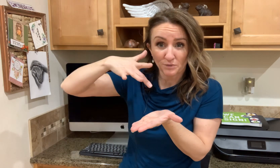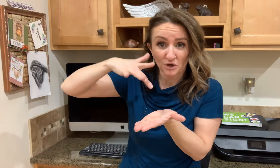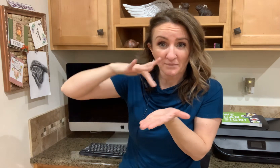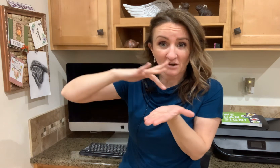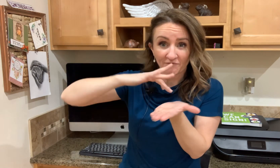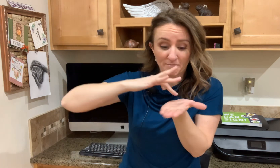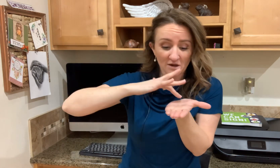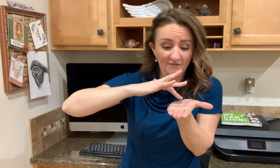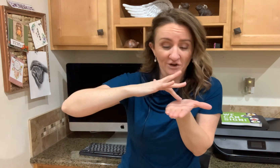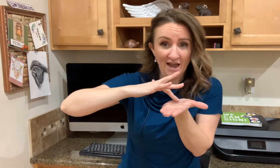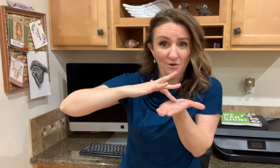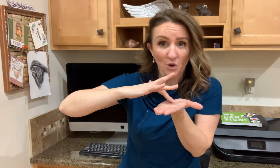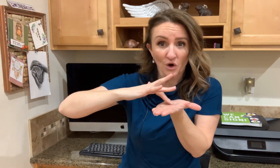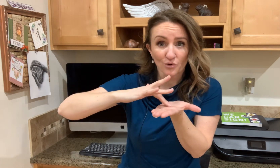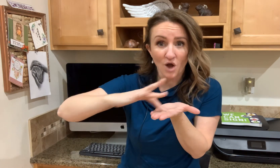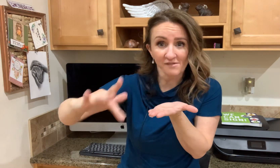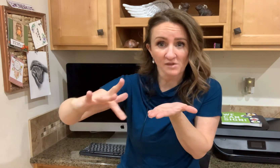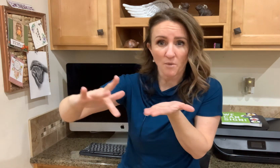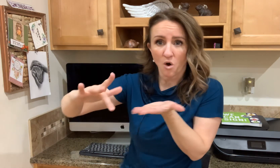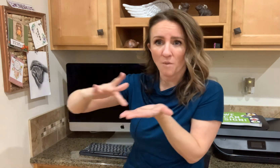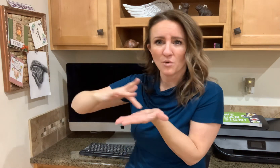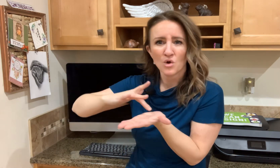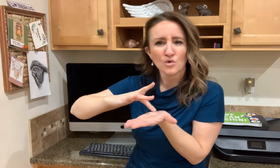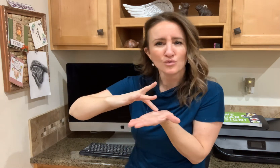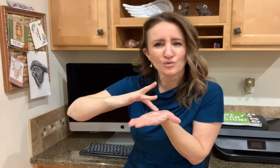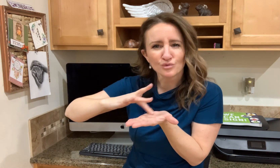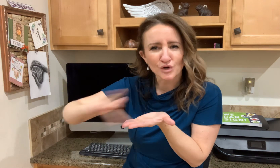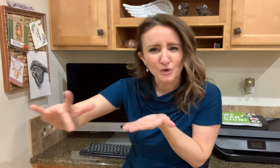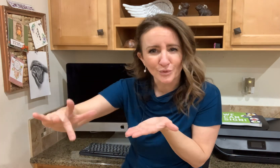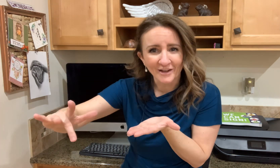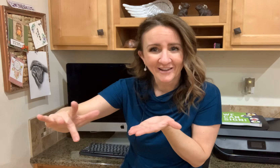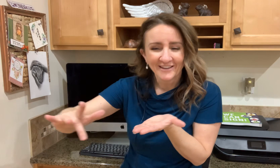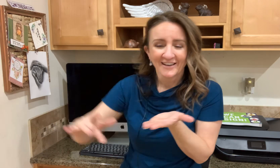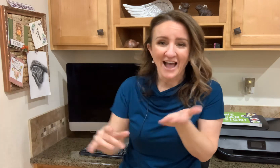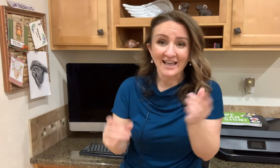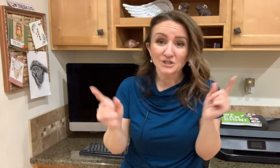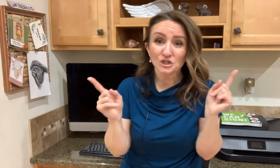put your middle middle finger down and go across the palm "rude". I like to show